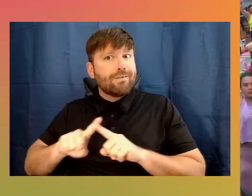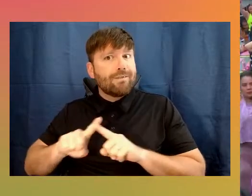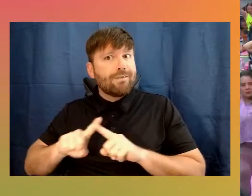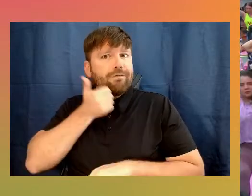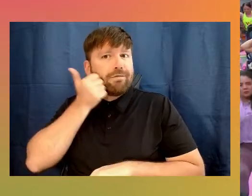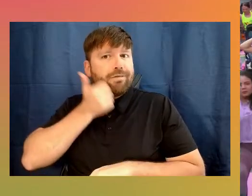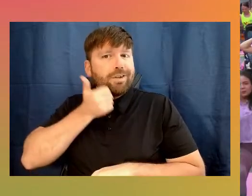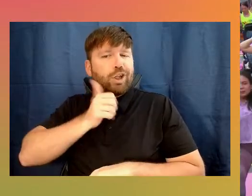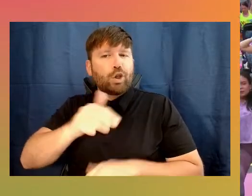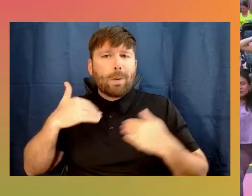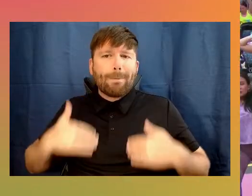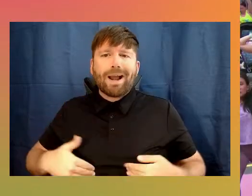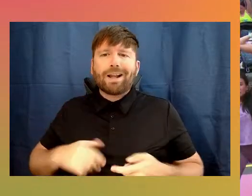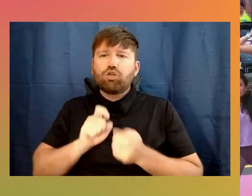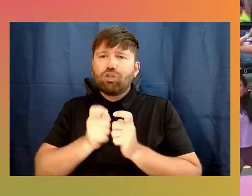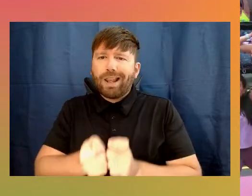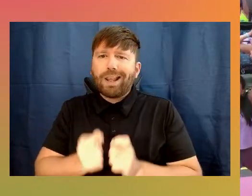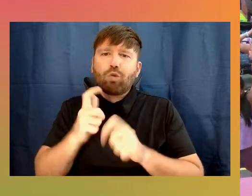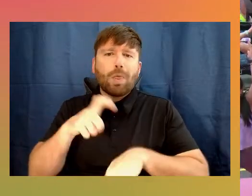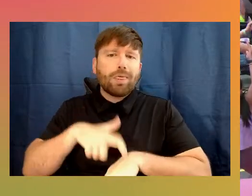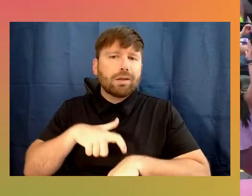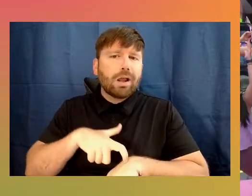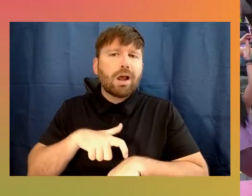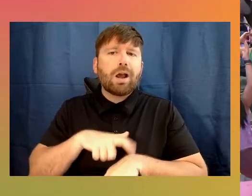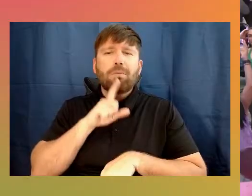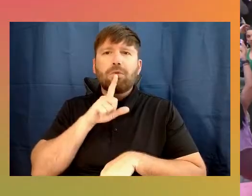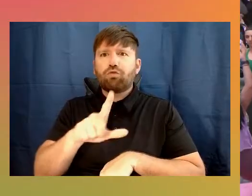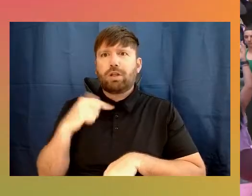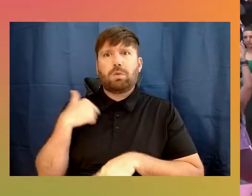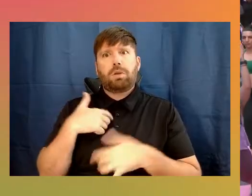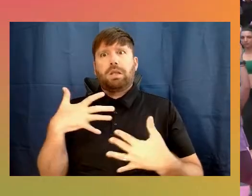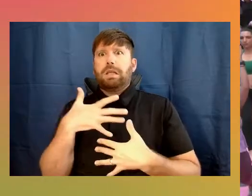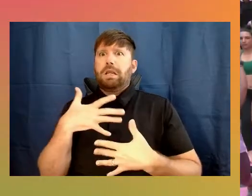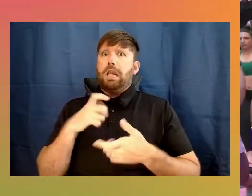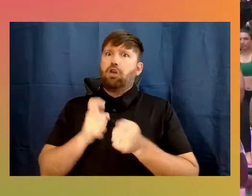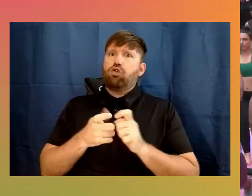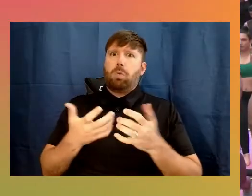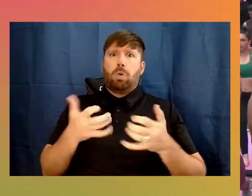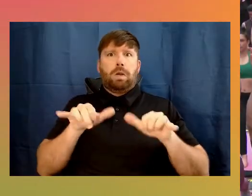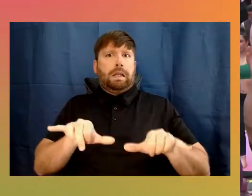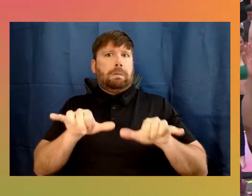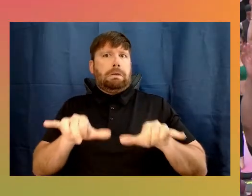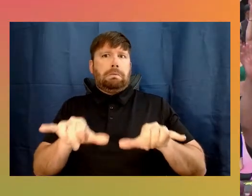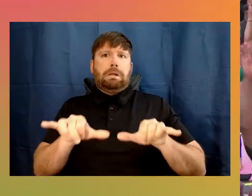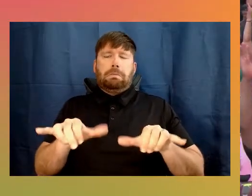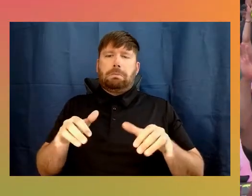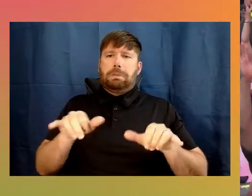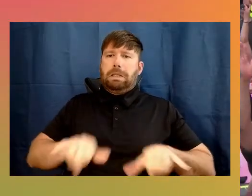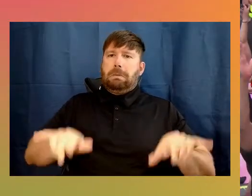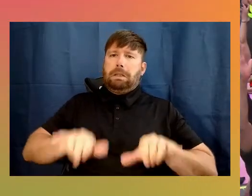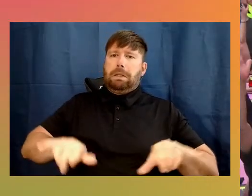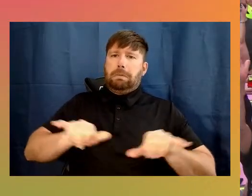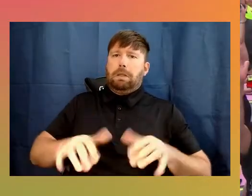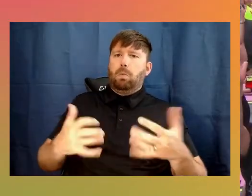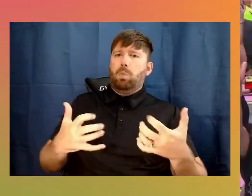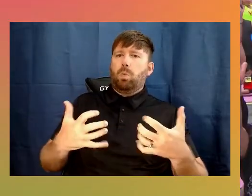SINGLE DAY, AND THEY FEEL DIFFERENT EVERY DAY, BECAUSE YOUR BODY IS ALWAYS IN A CONSTANT STATE OF CHANGE. BUT WE'RE ALWAYS SO SCARED OF